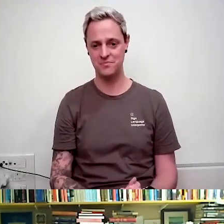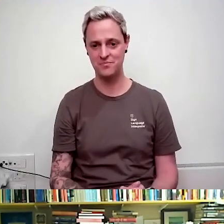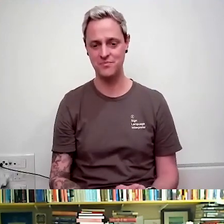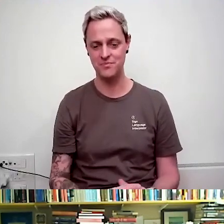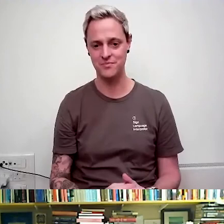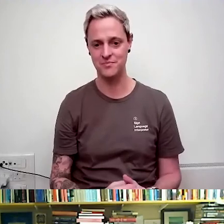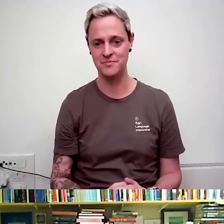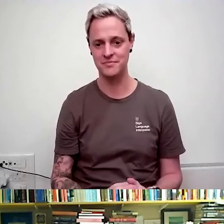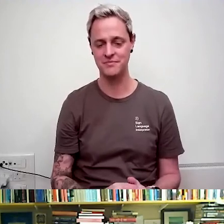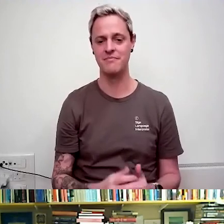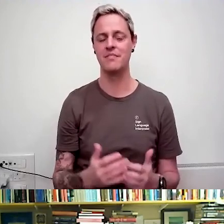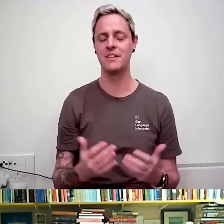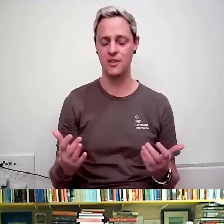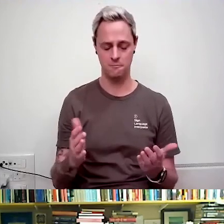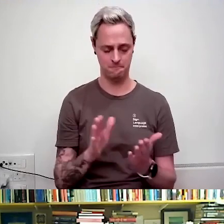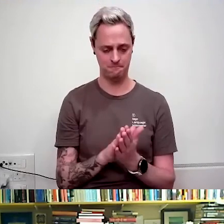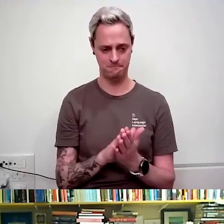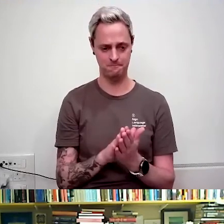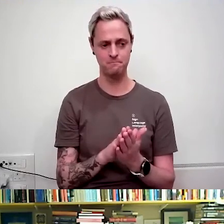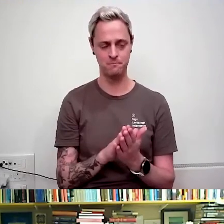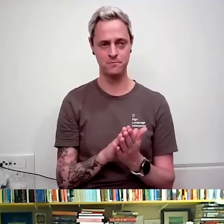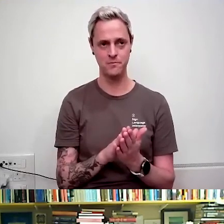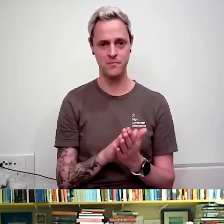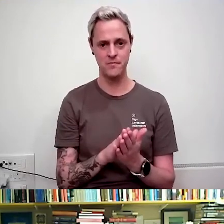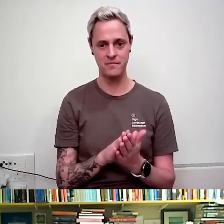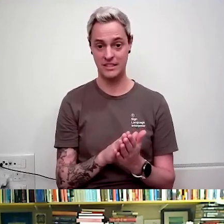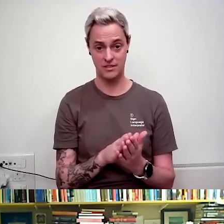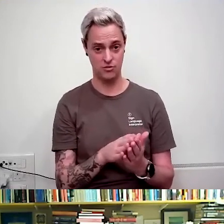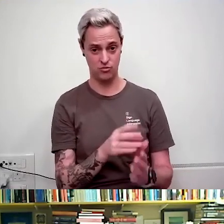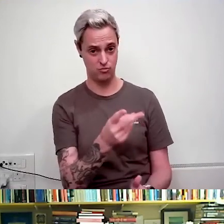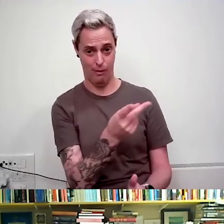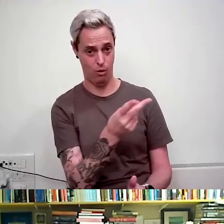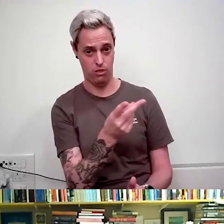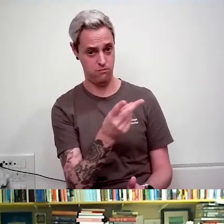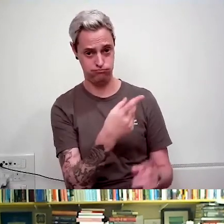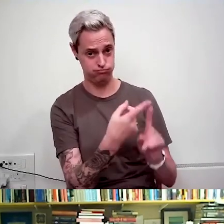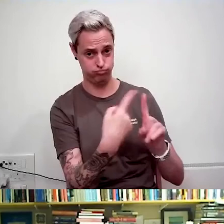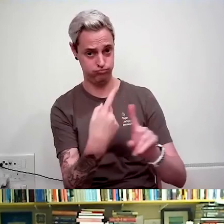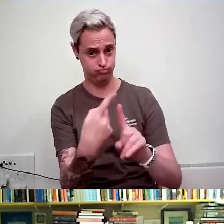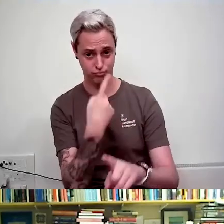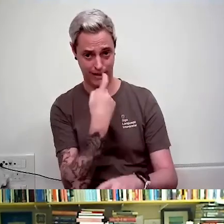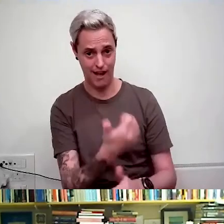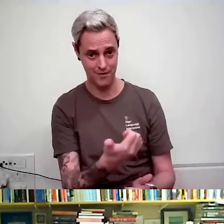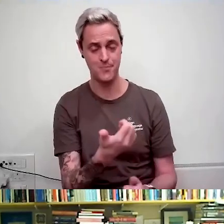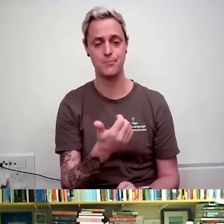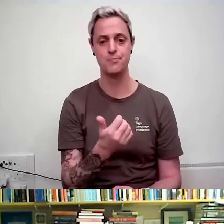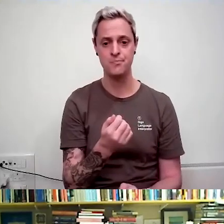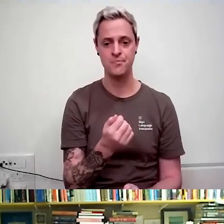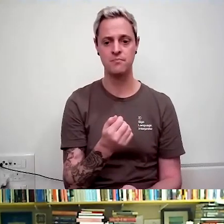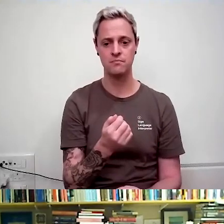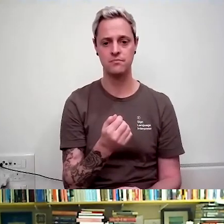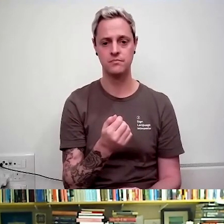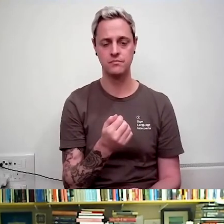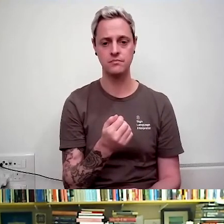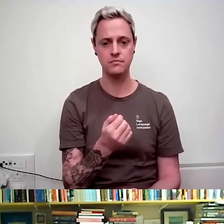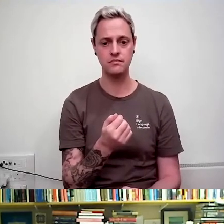And the question was how, Brian and I suppose Joanna as well, you can chip in on this.